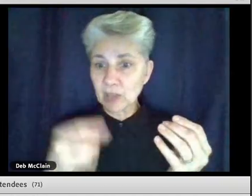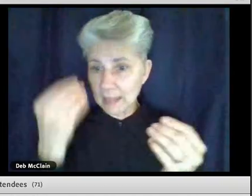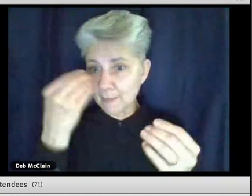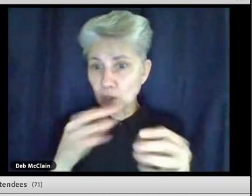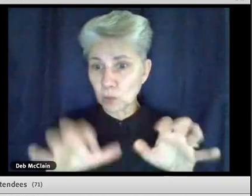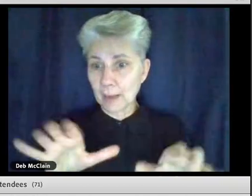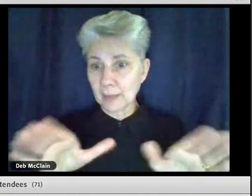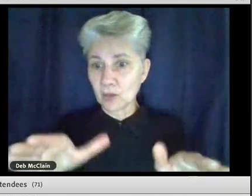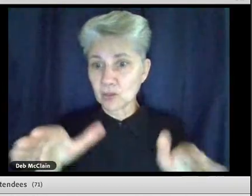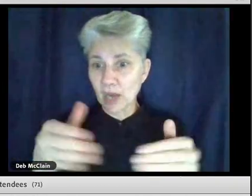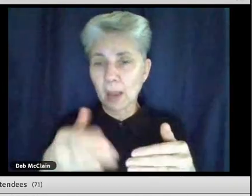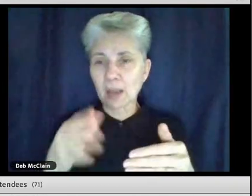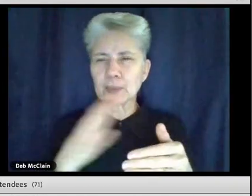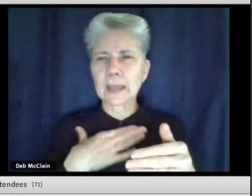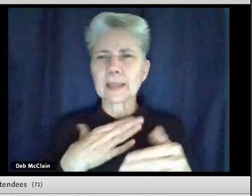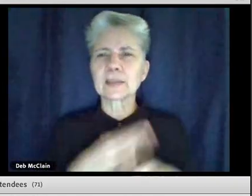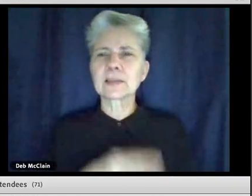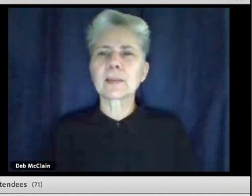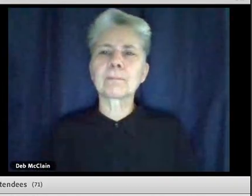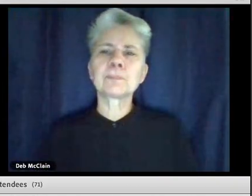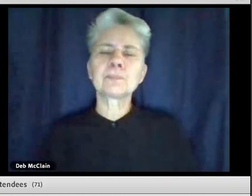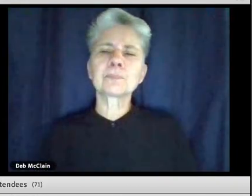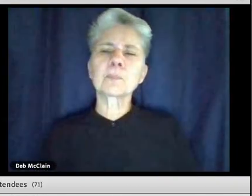If they have a question, let me know. Type it in the chat box.